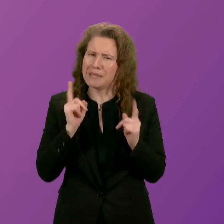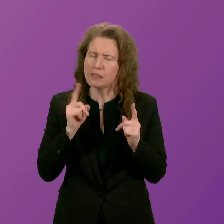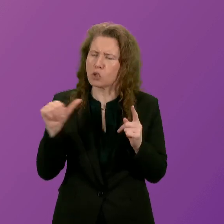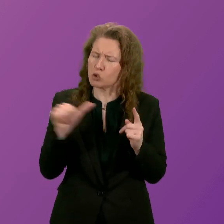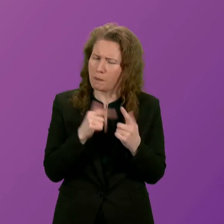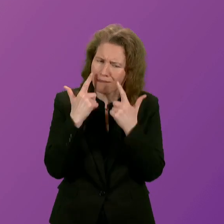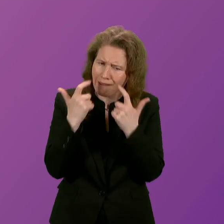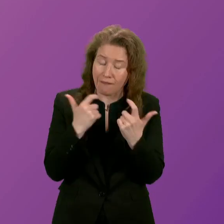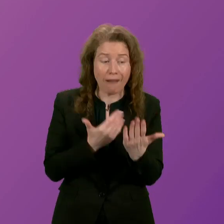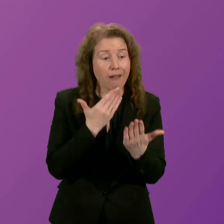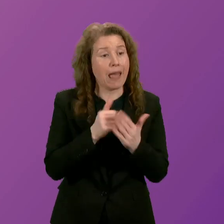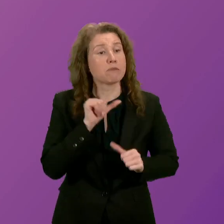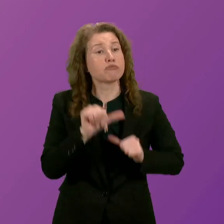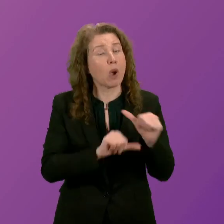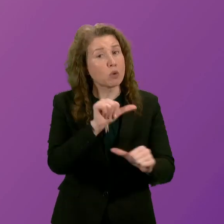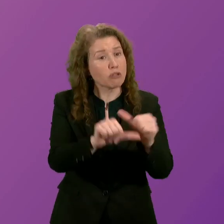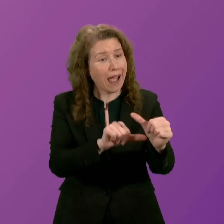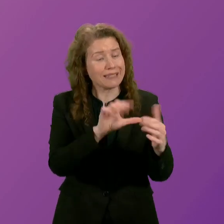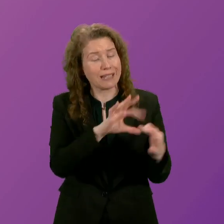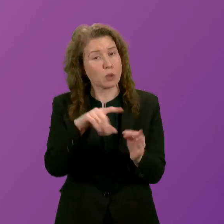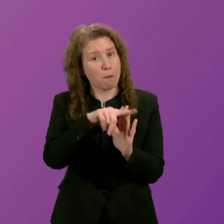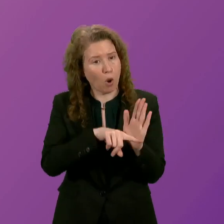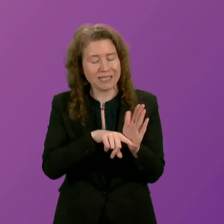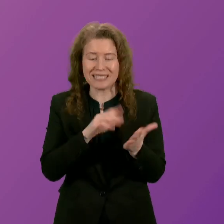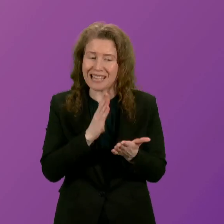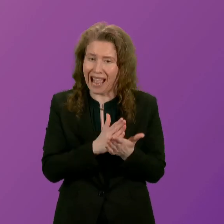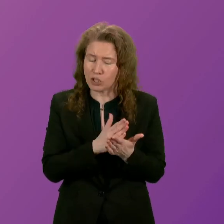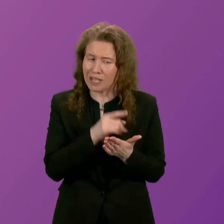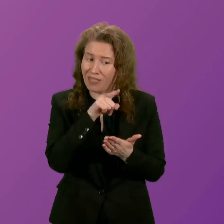when they claim progress of their policies it is by their own defined measures”.